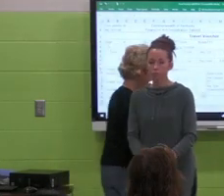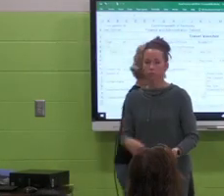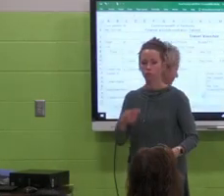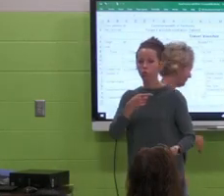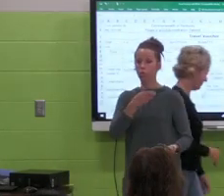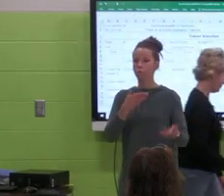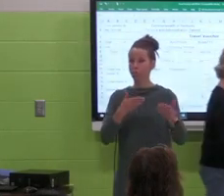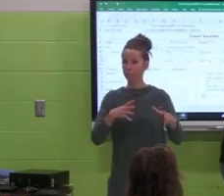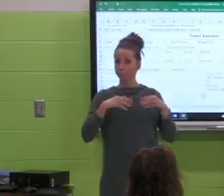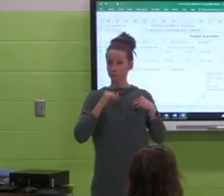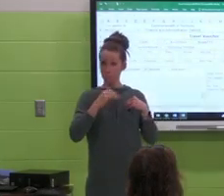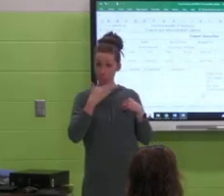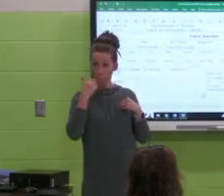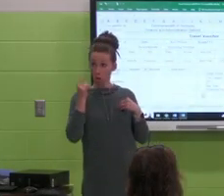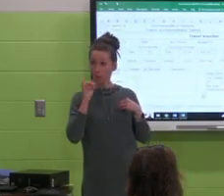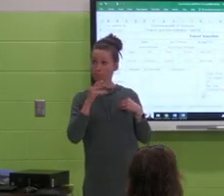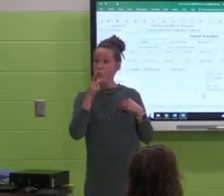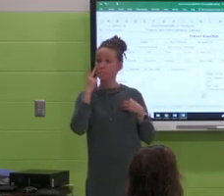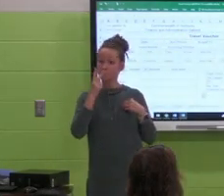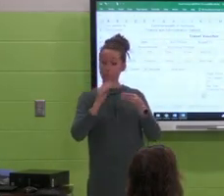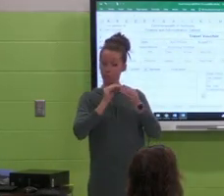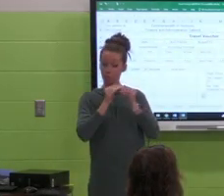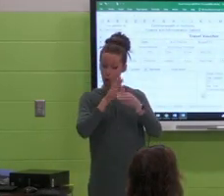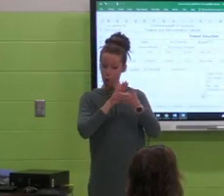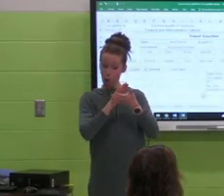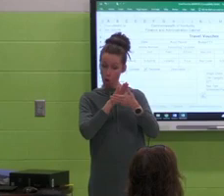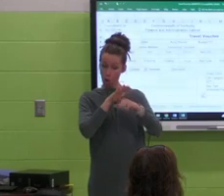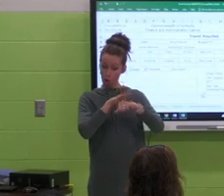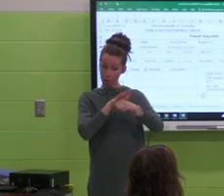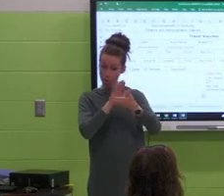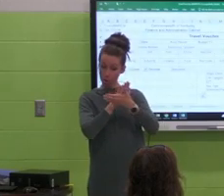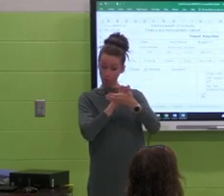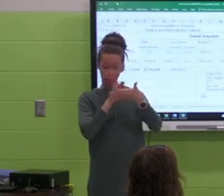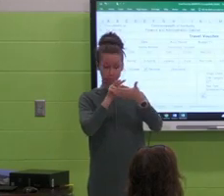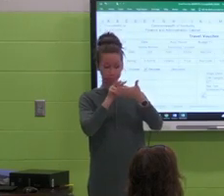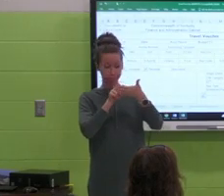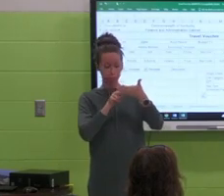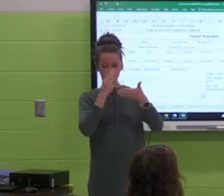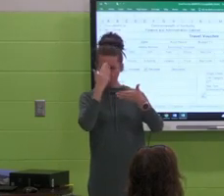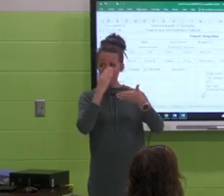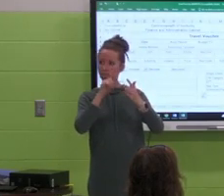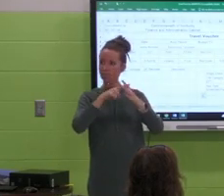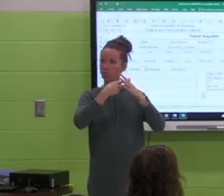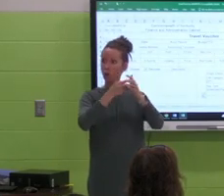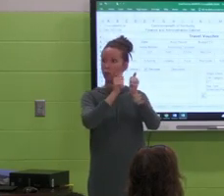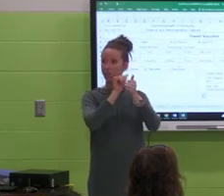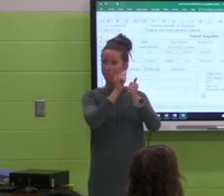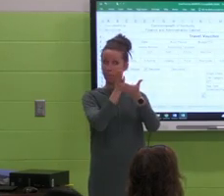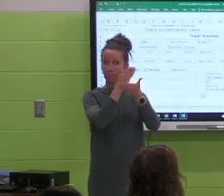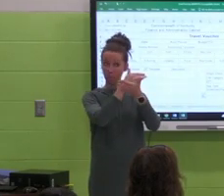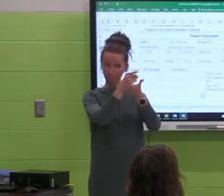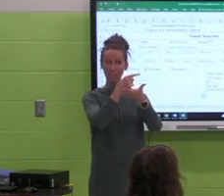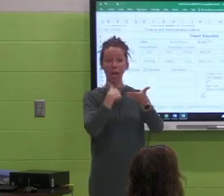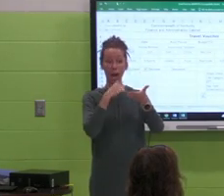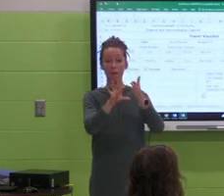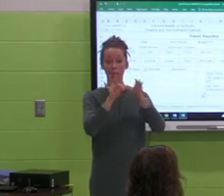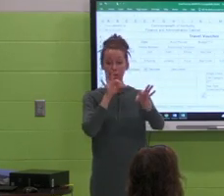numbers on paper and you know that here's what I started with I chose to do these expenditures and